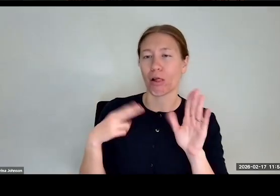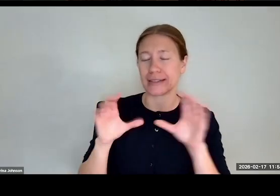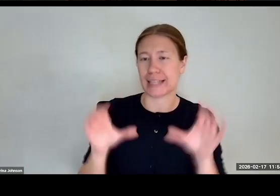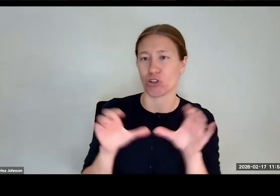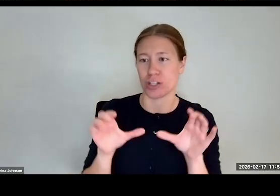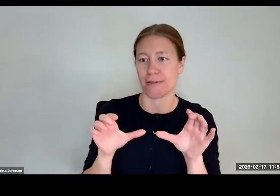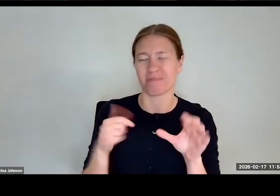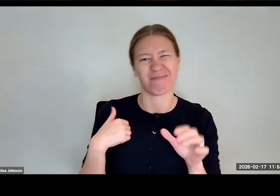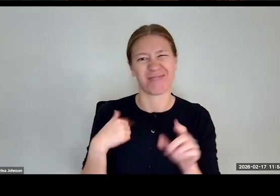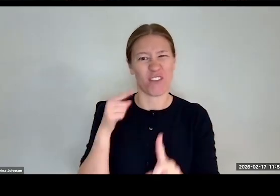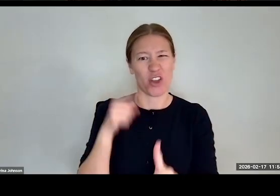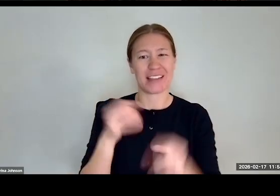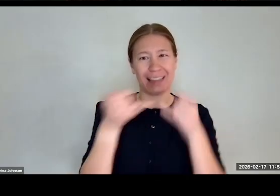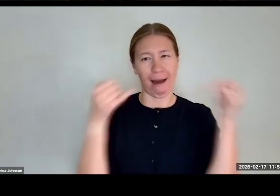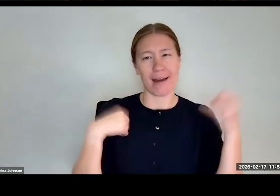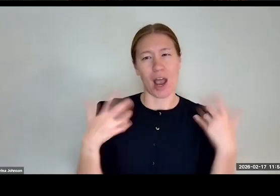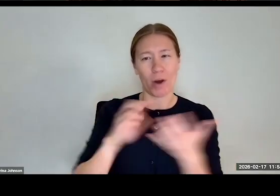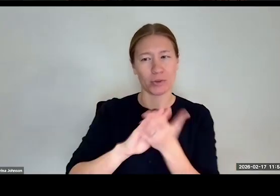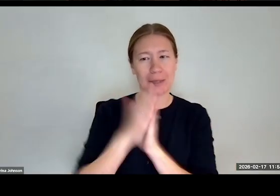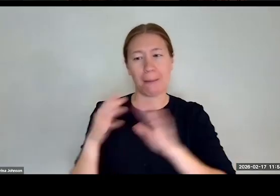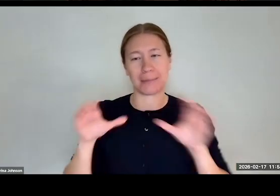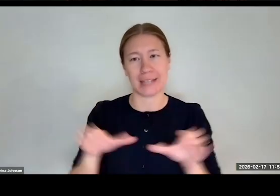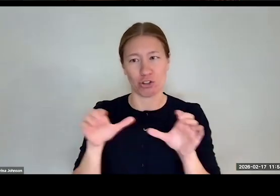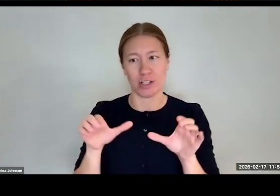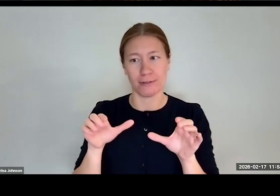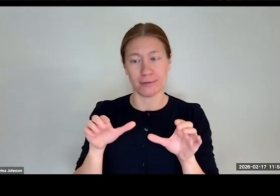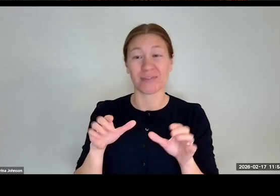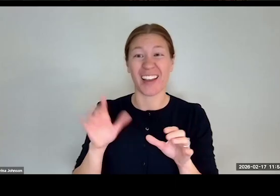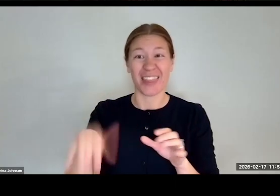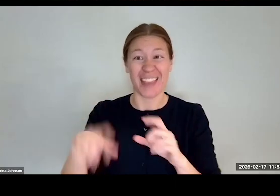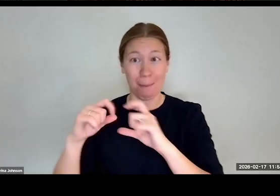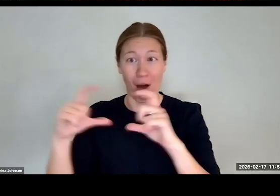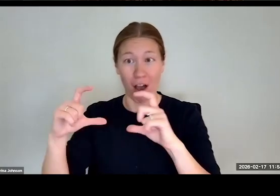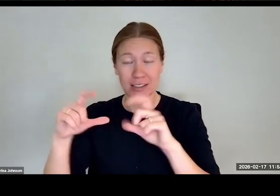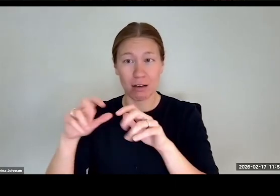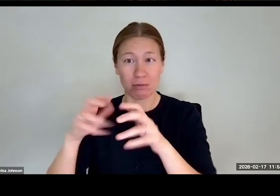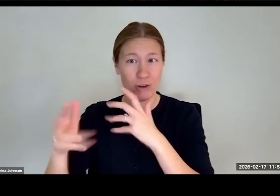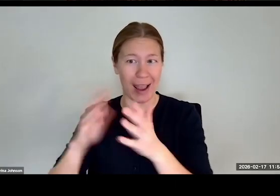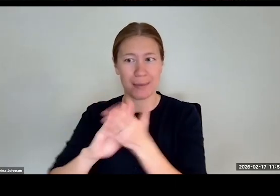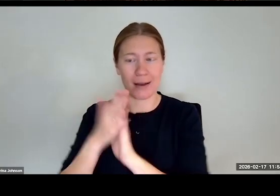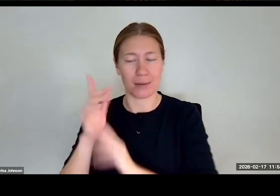It's going to gray out the alt text and says it will not be detectable by assistive technology now, which is what I wanted.